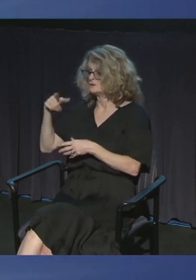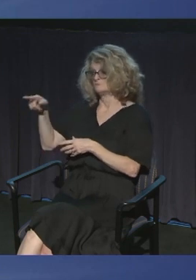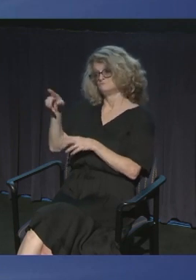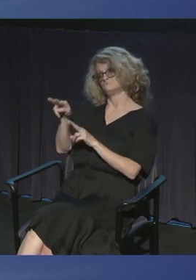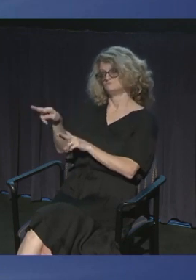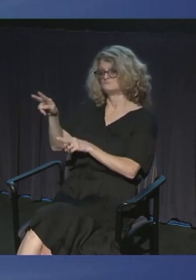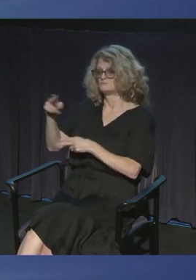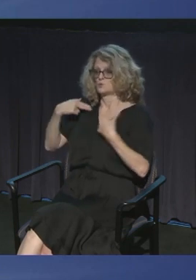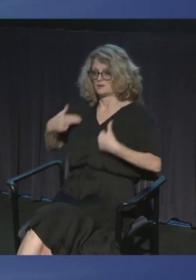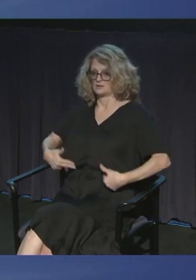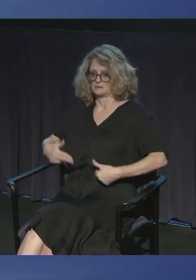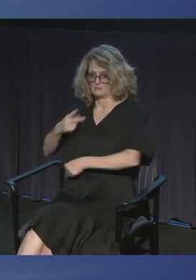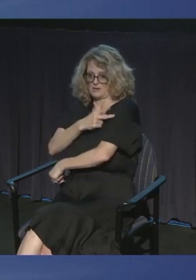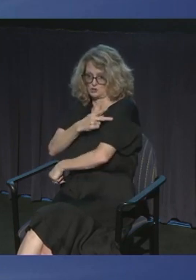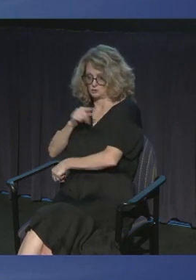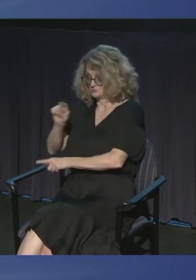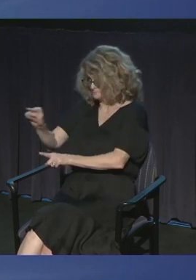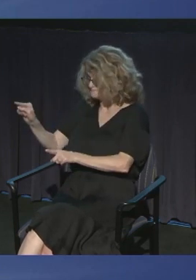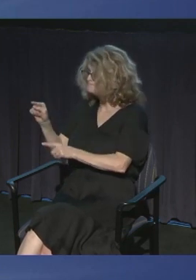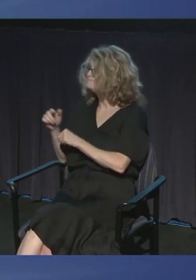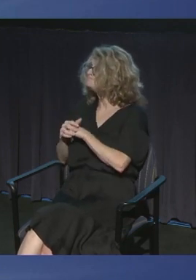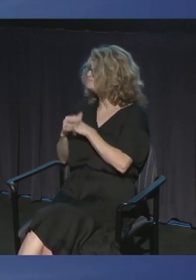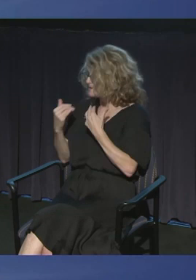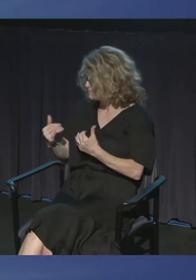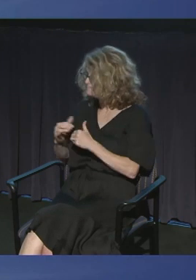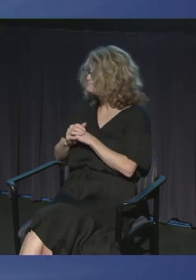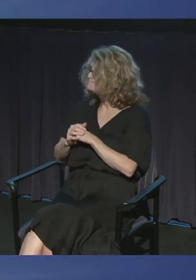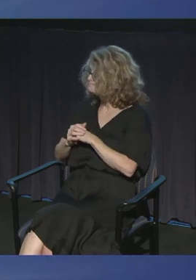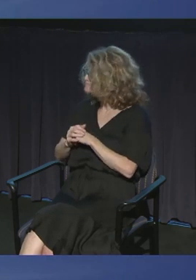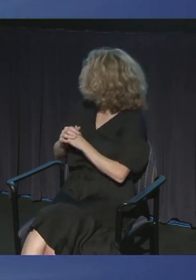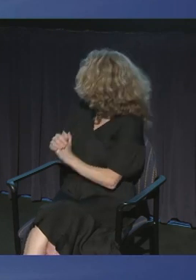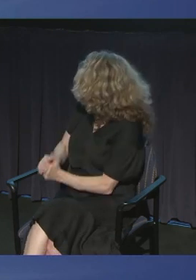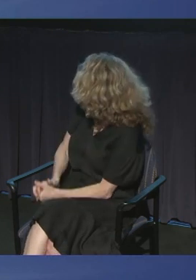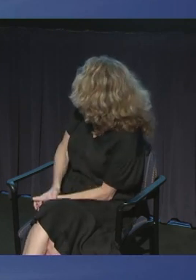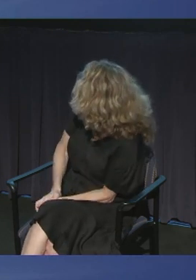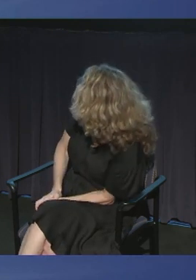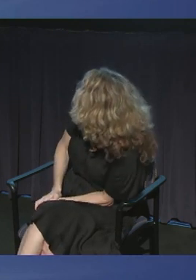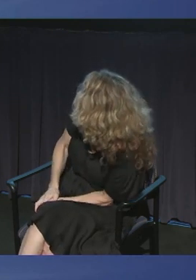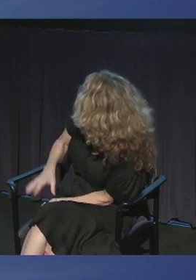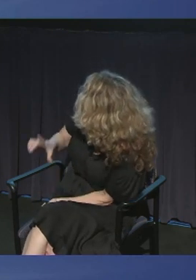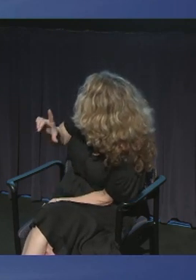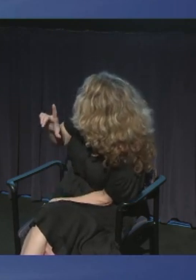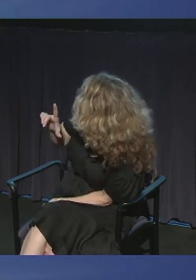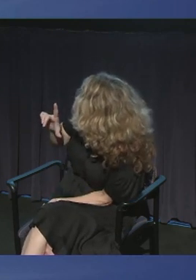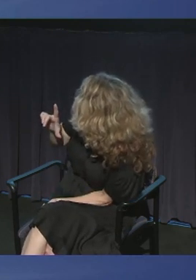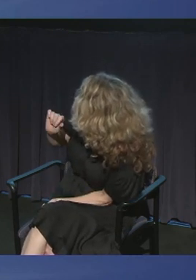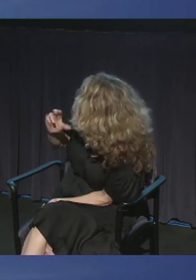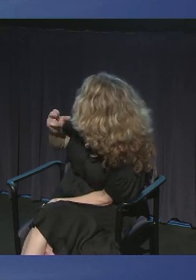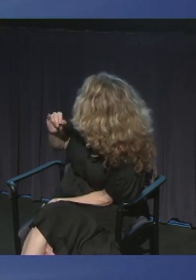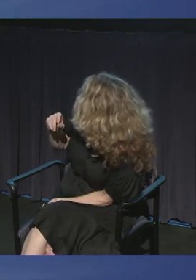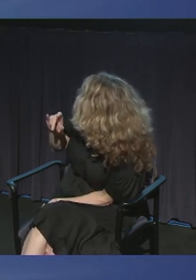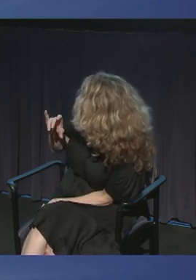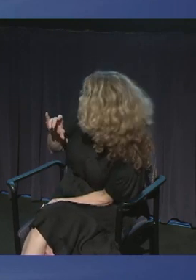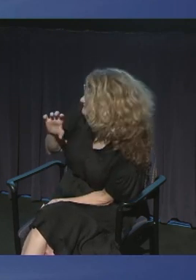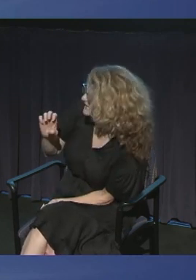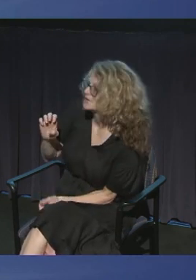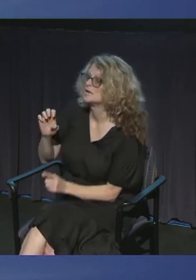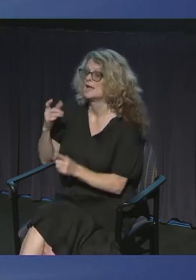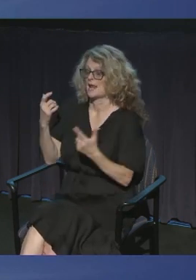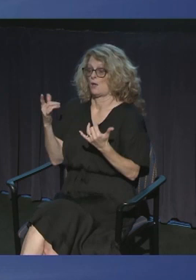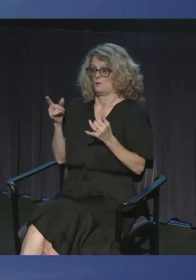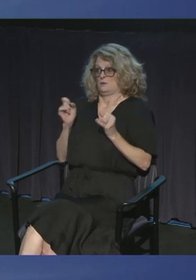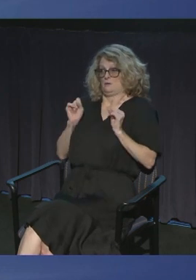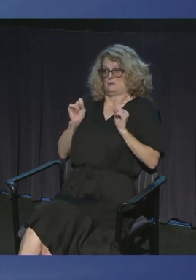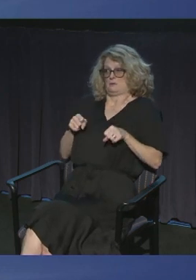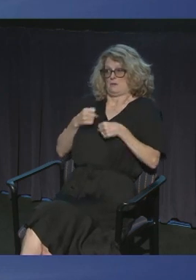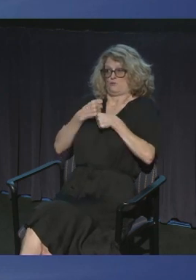INPATIENTS.